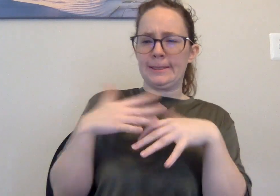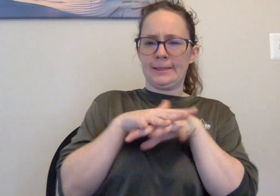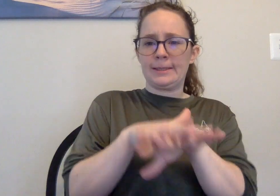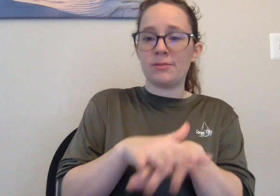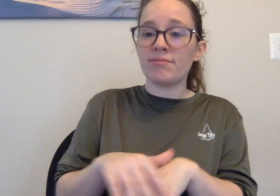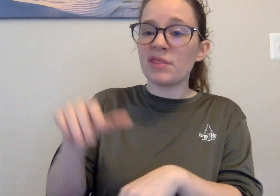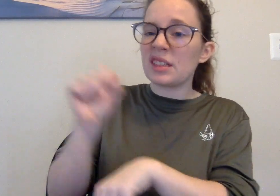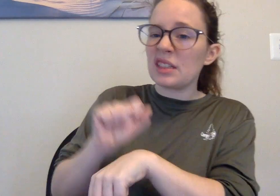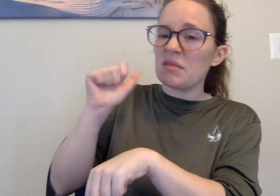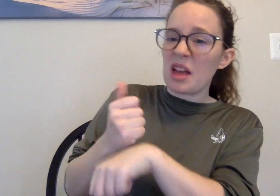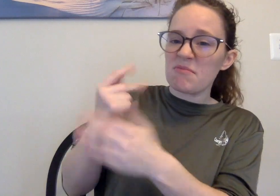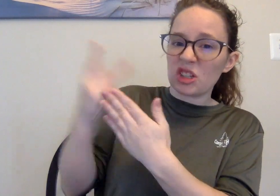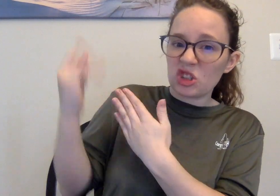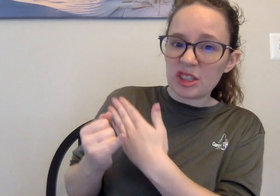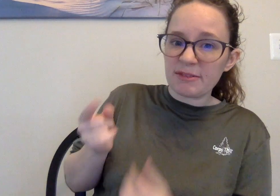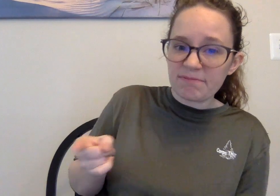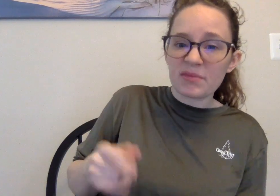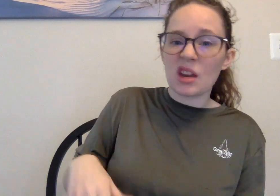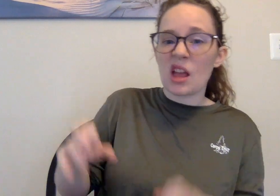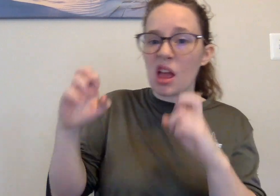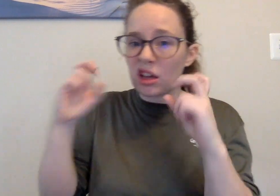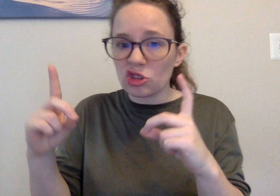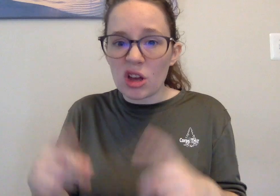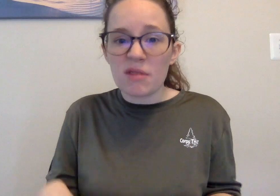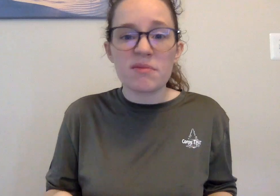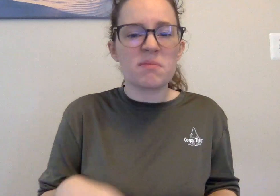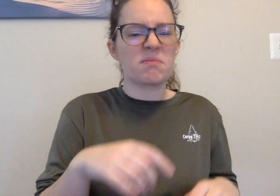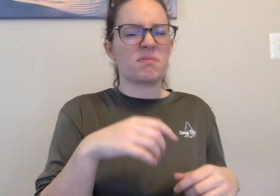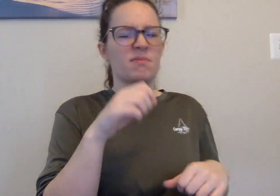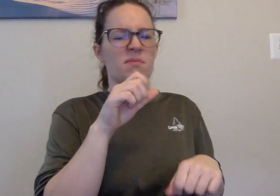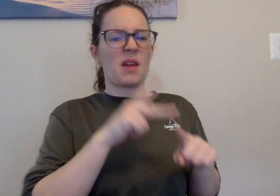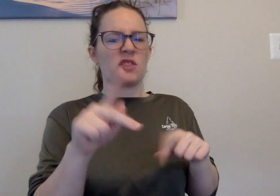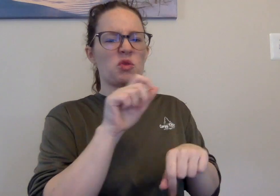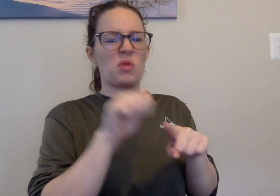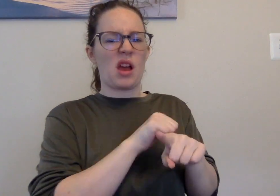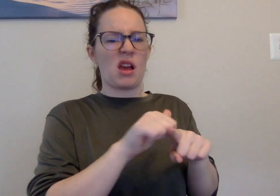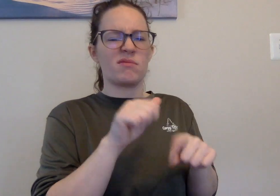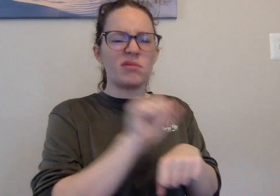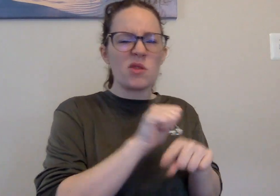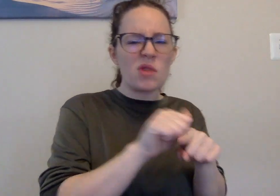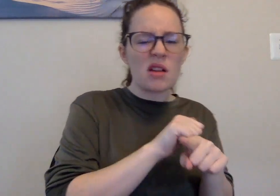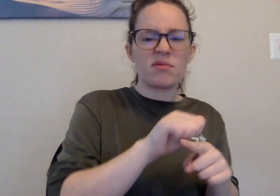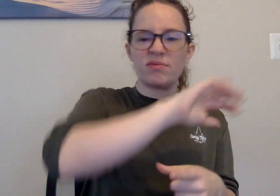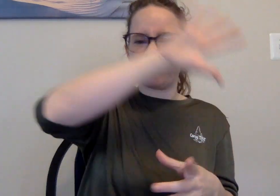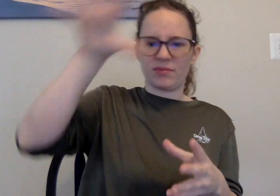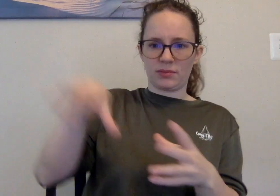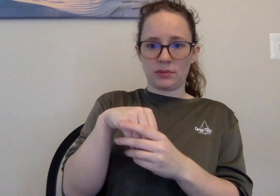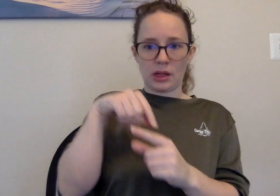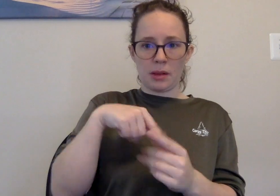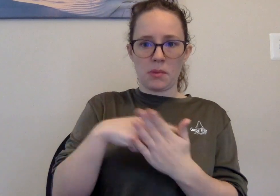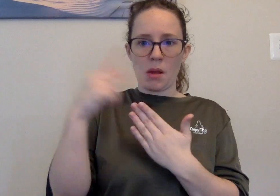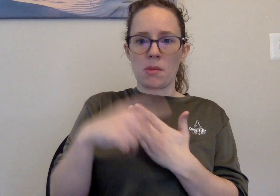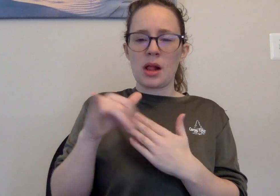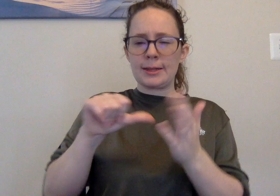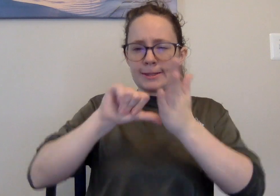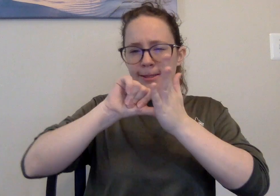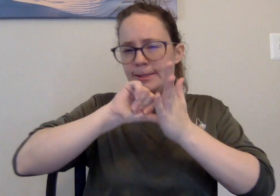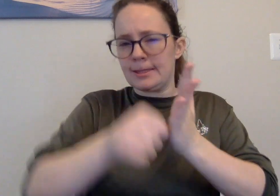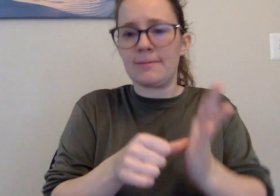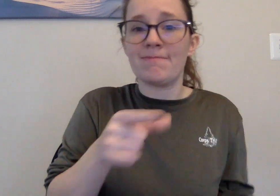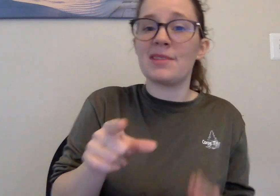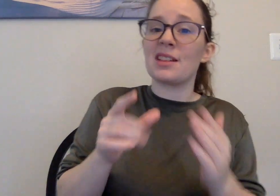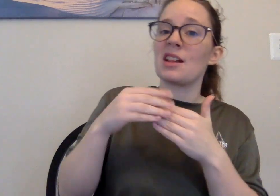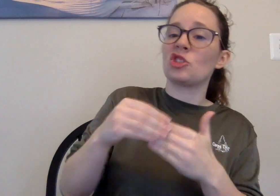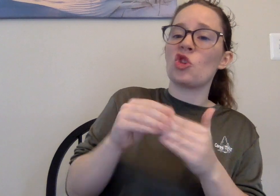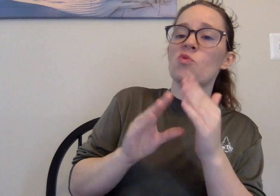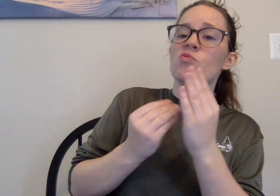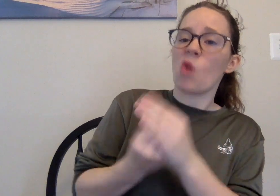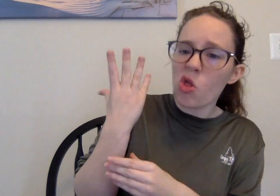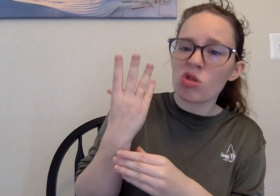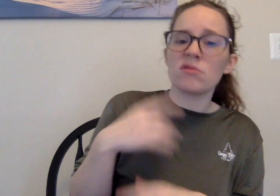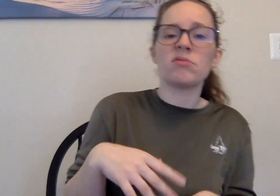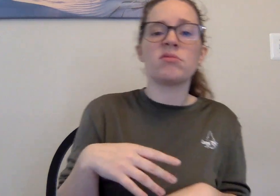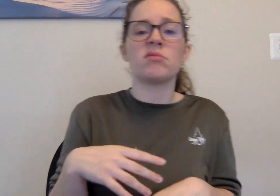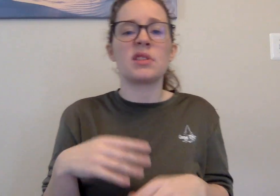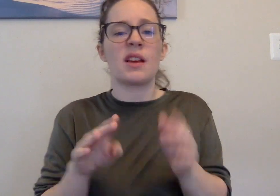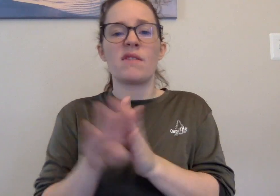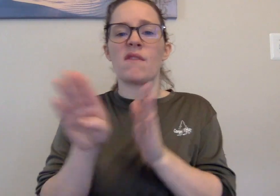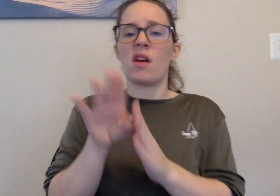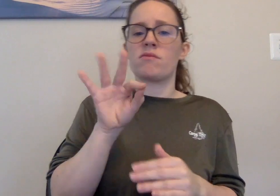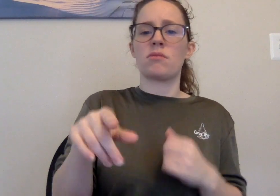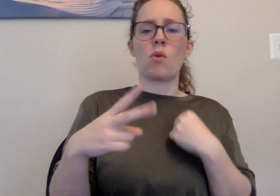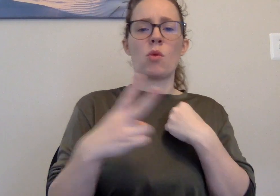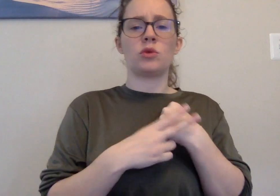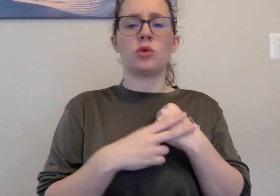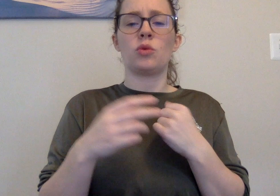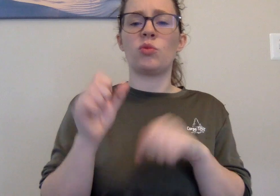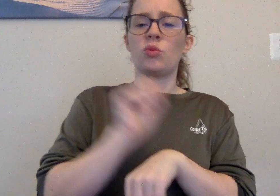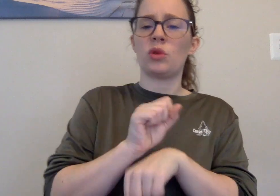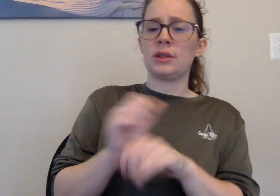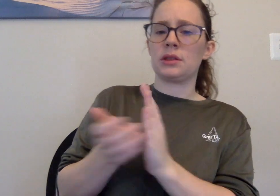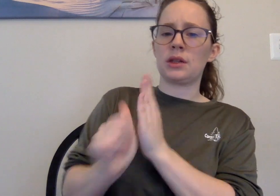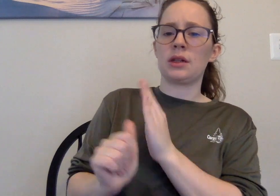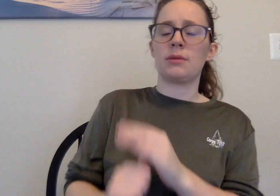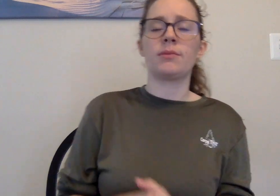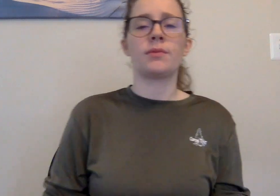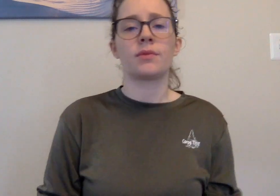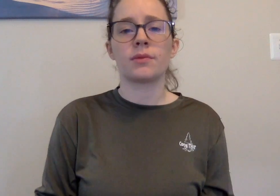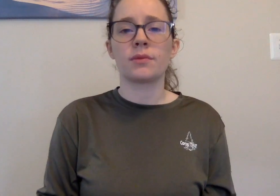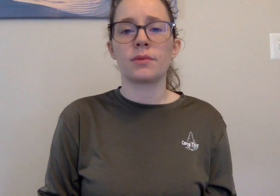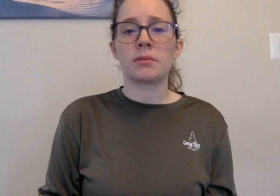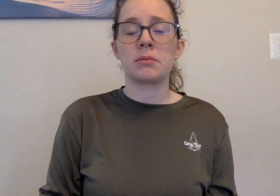This program integrates team-based work projects, education and professional training into a gram that stresses leadership growth and development of conservation work skills